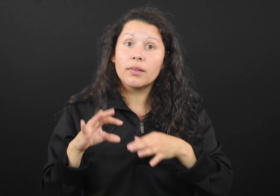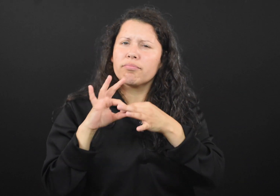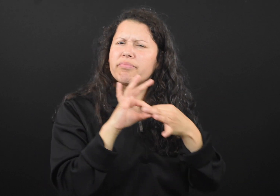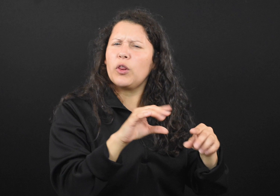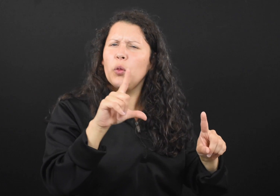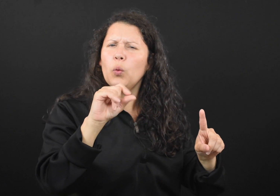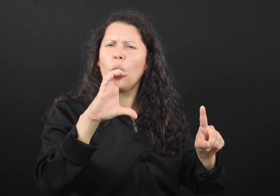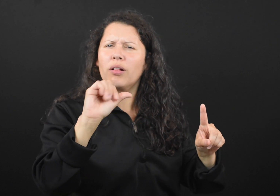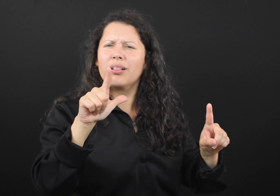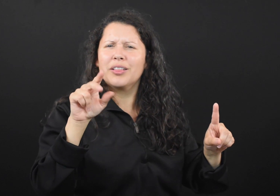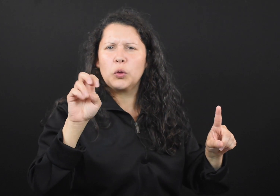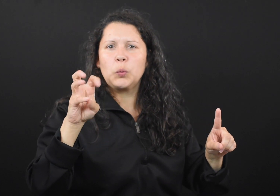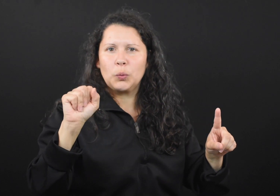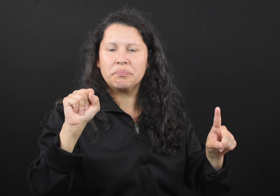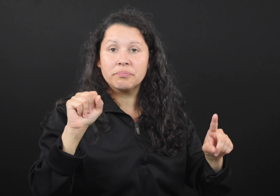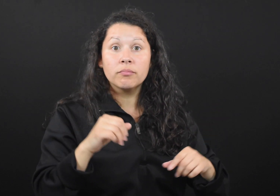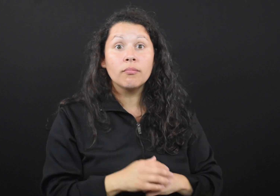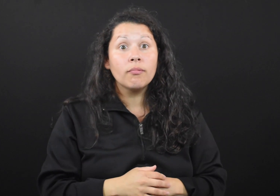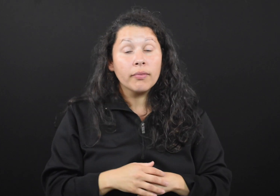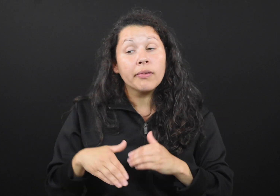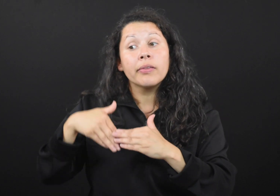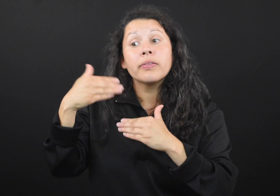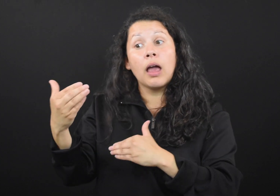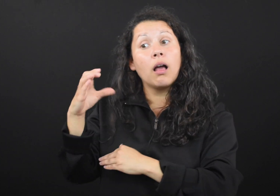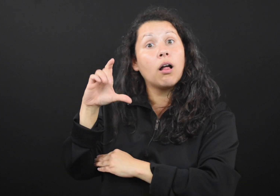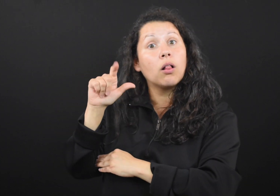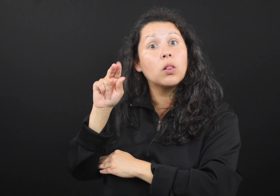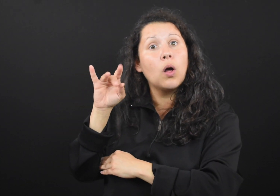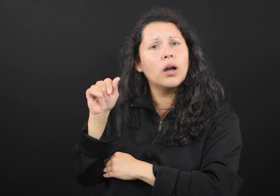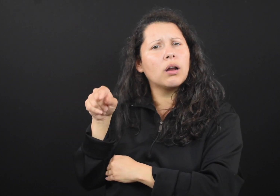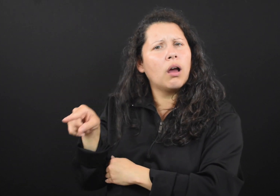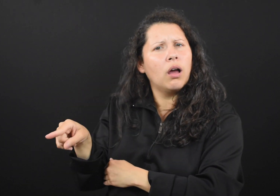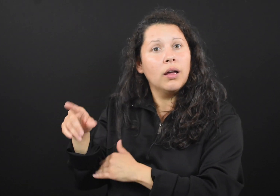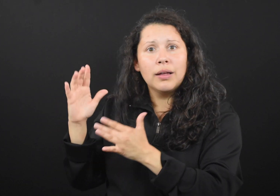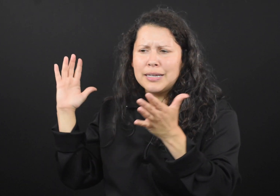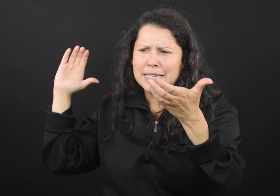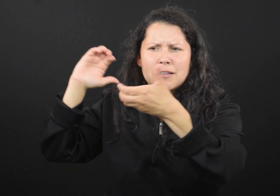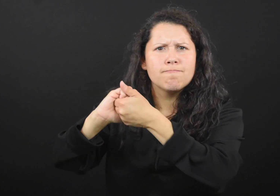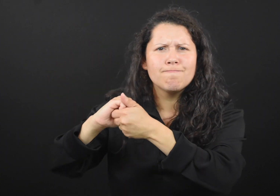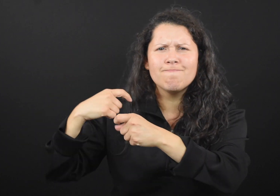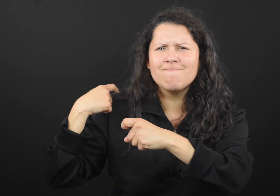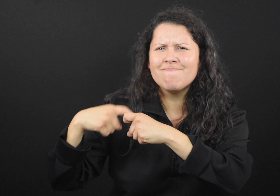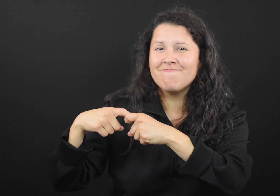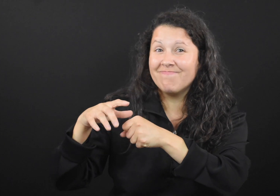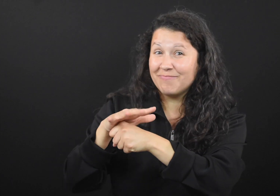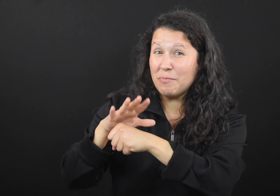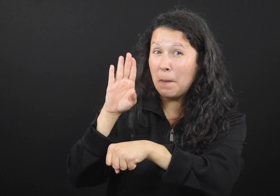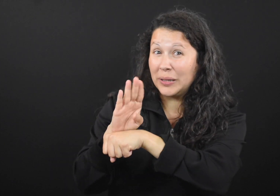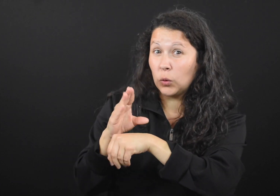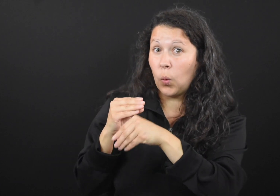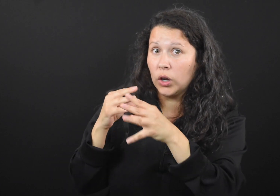mobile home community receive local news. Fuentes then worked with Latinx owners of